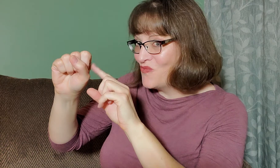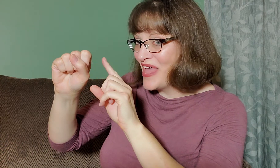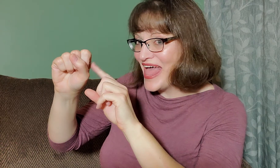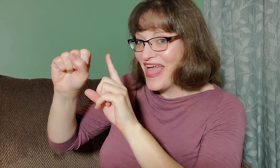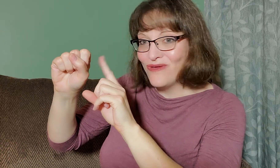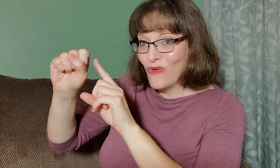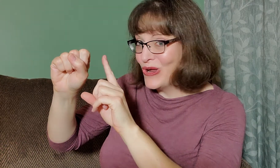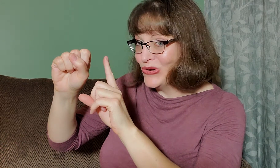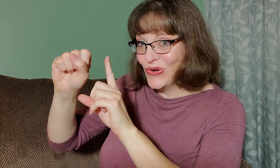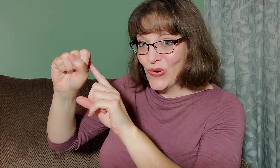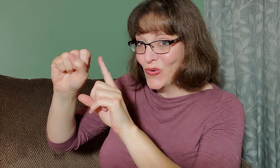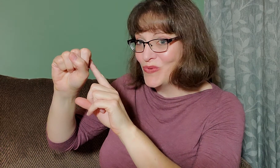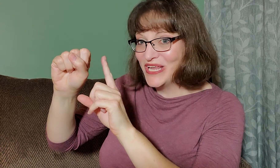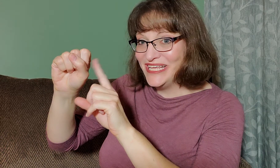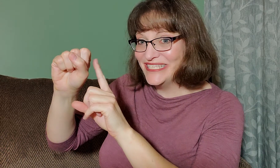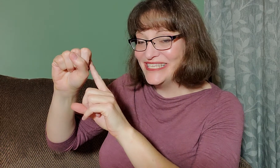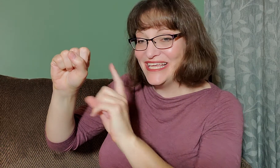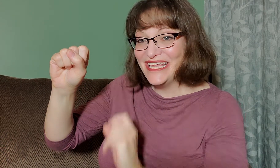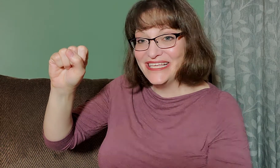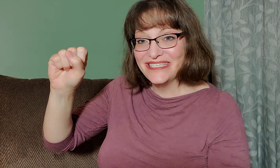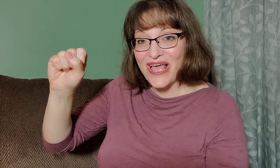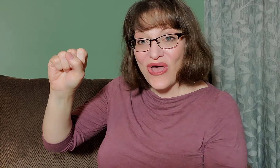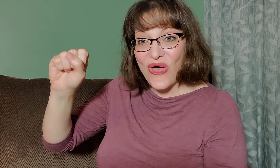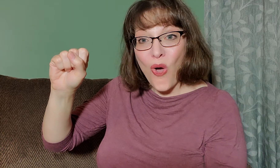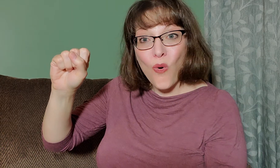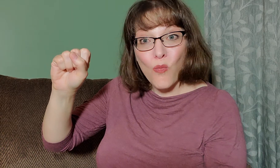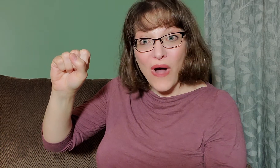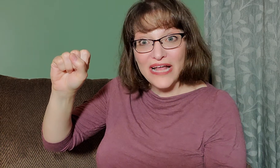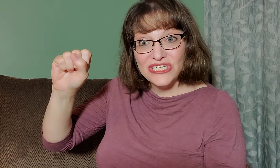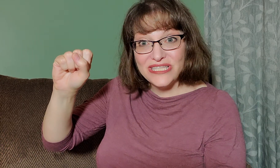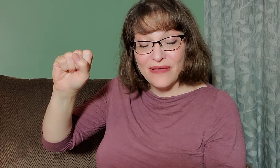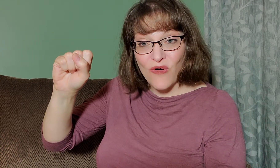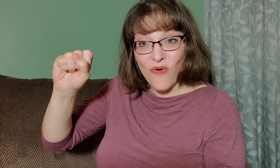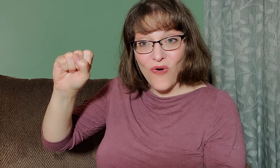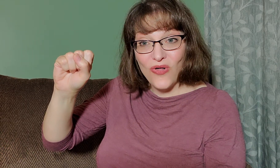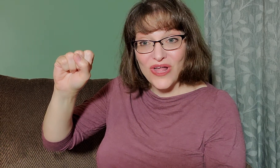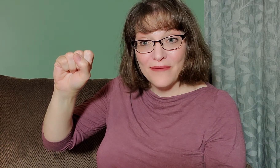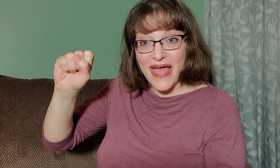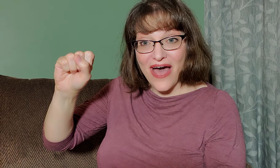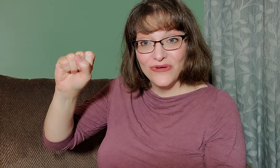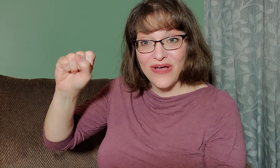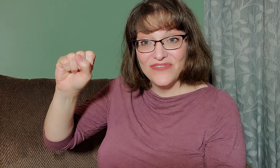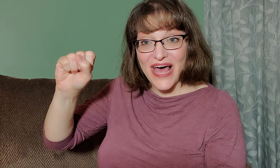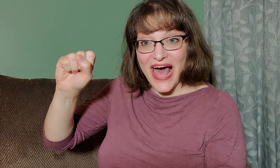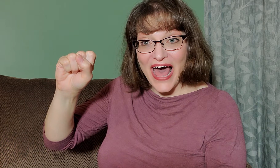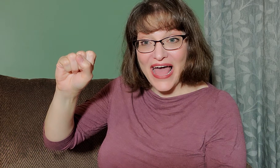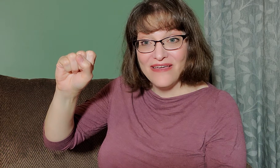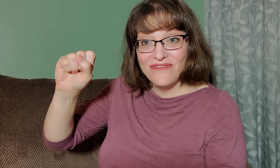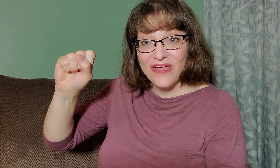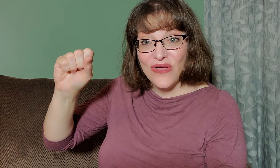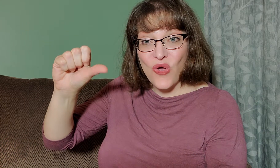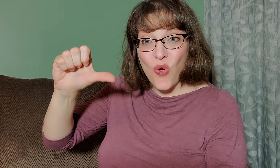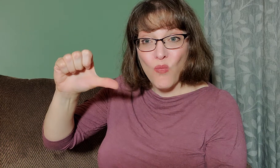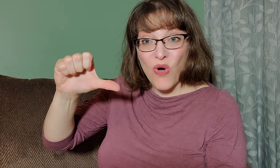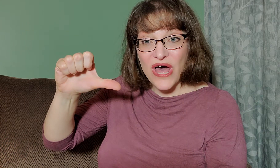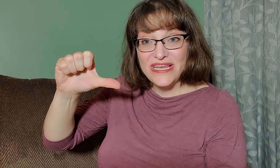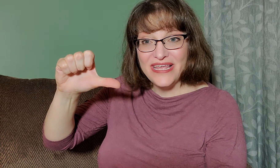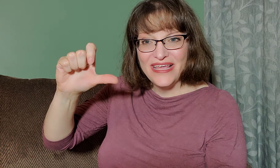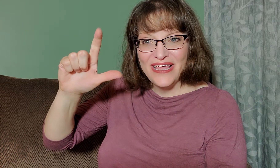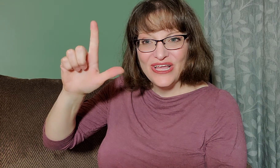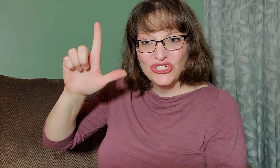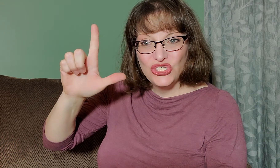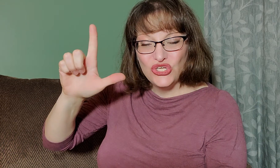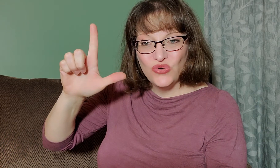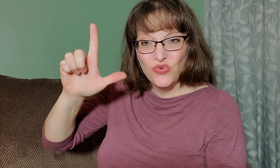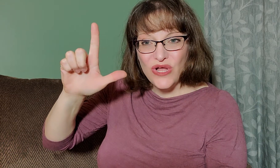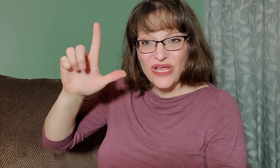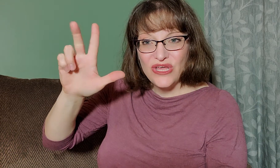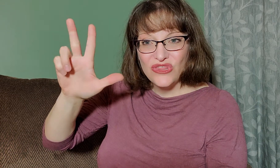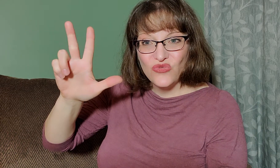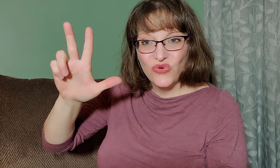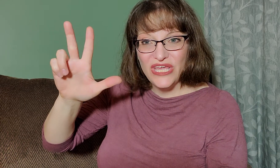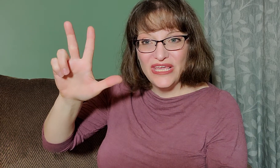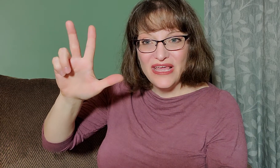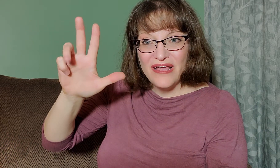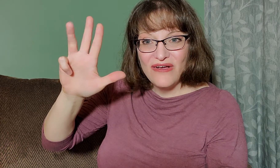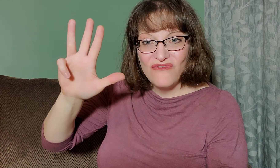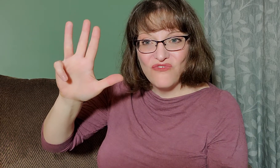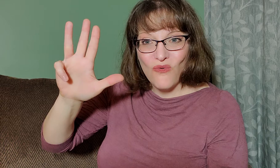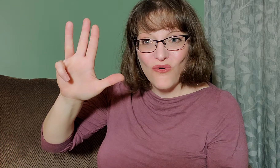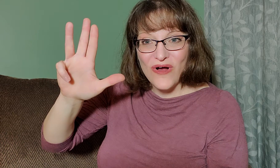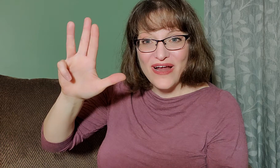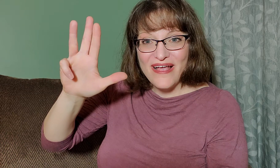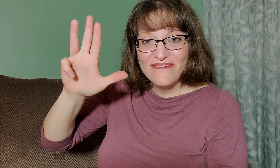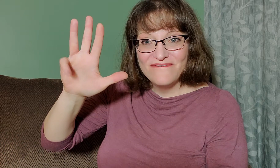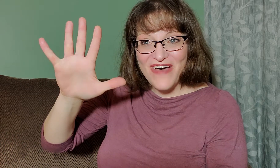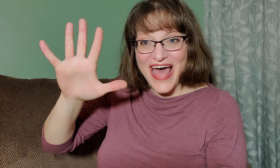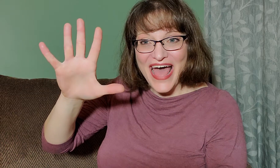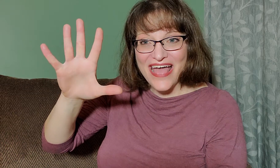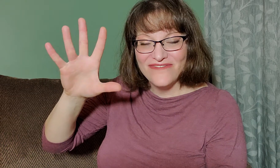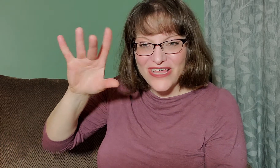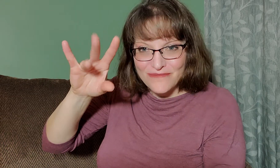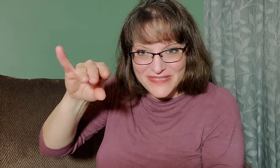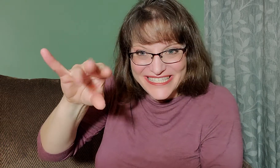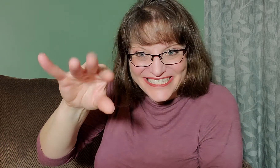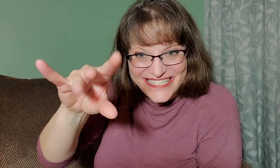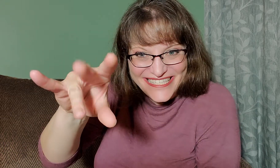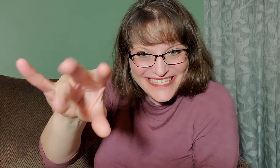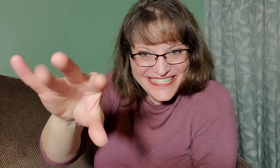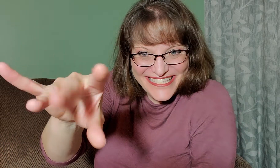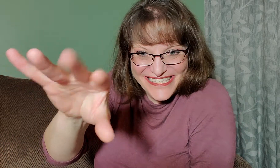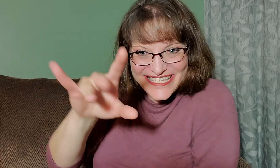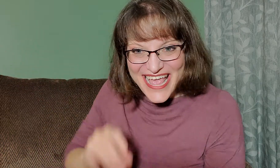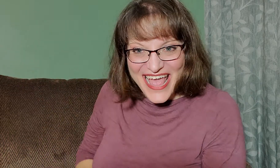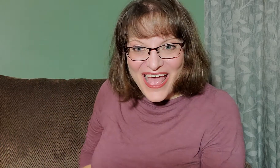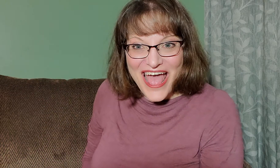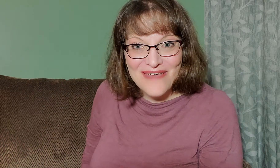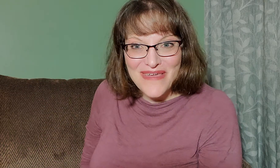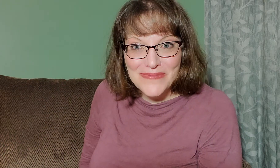away where nobody sees. Watch them all come out of the hive - 1-2-3-4-5! Bzzzz! And maybe